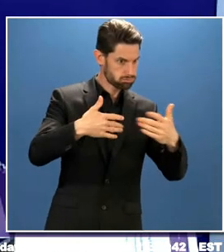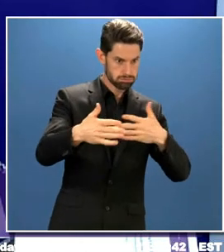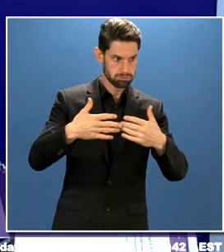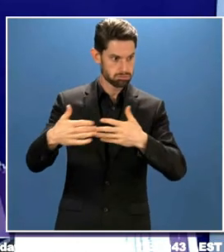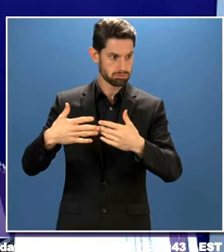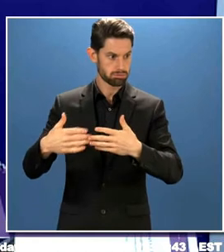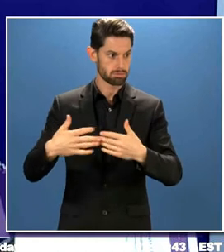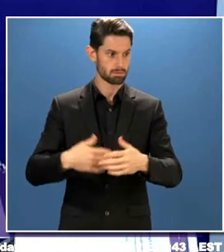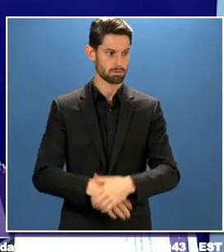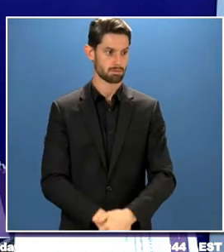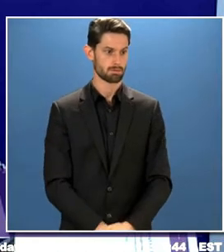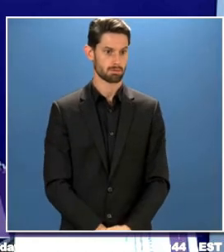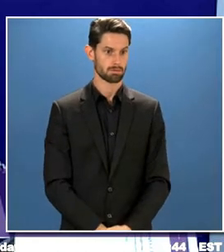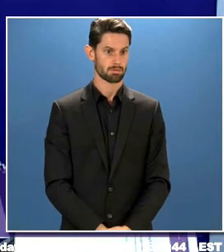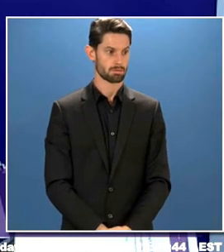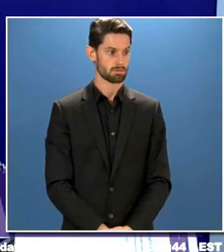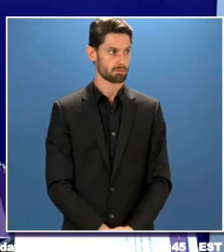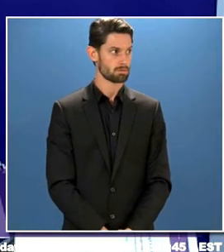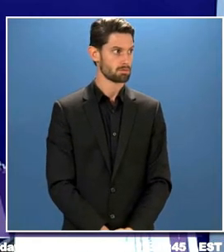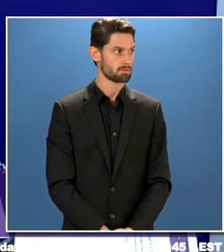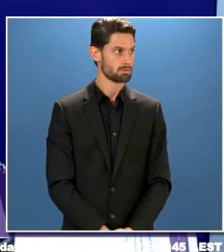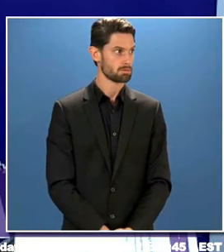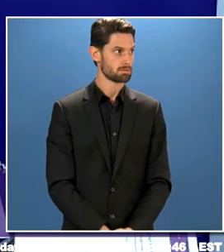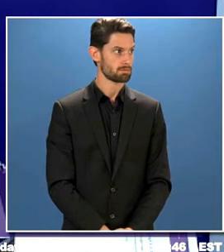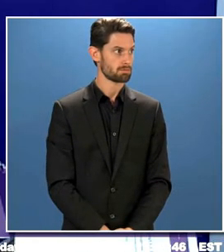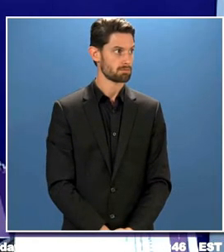That would be very helpful, Chair, if you could please adjourn the hearing?